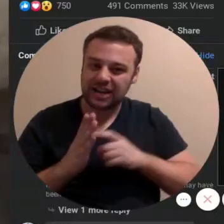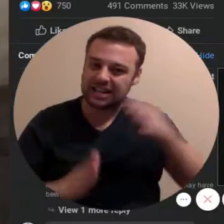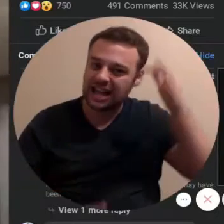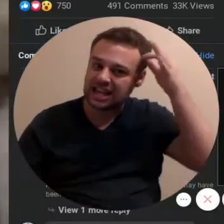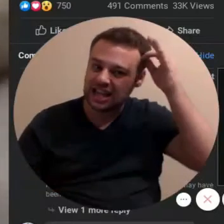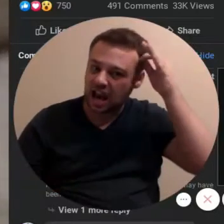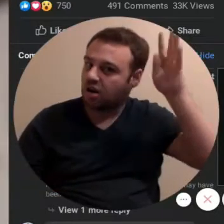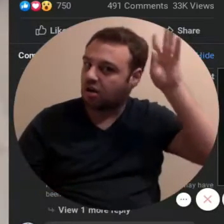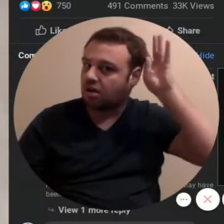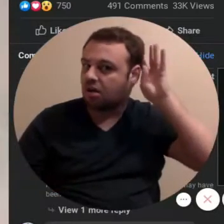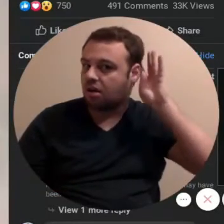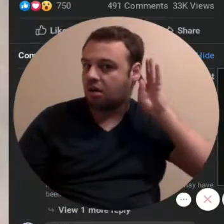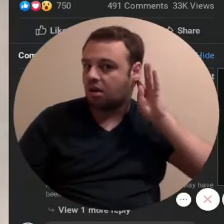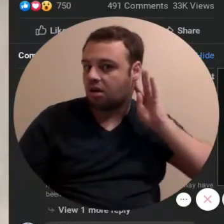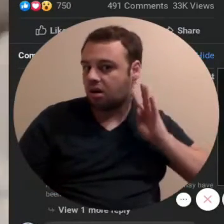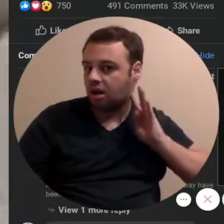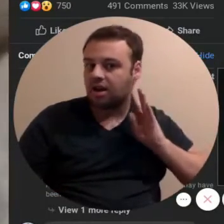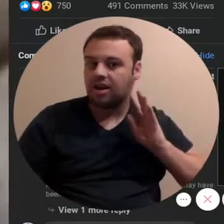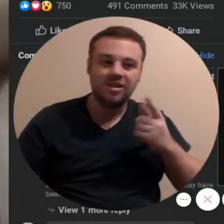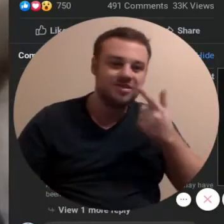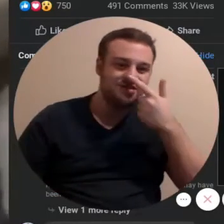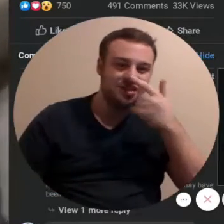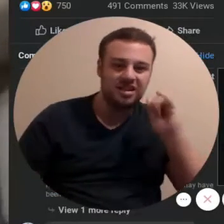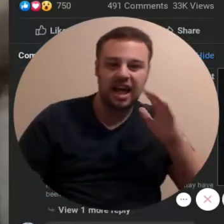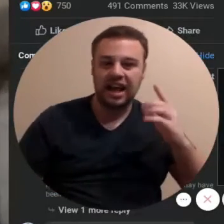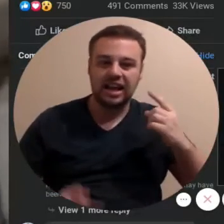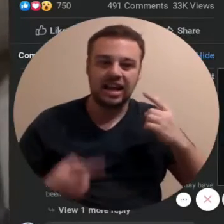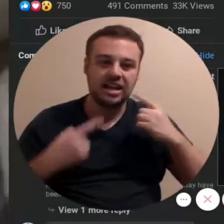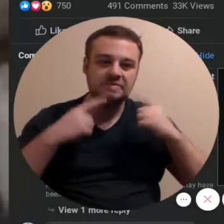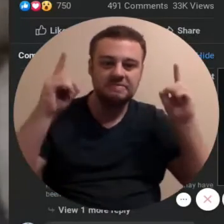Julie: Yeah! Erica: Grease, yes. Pompadour...